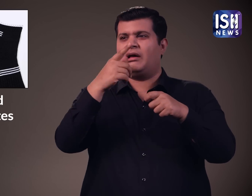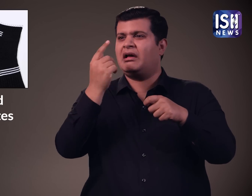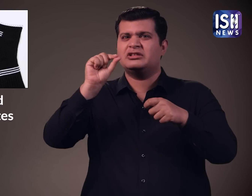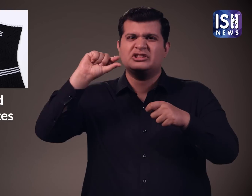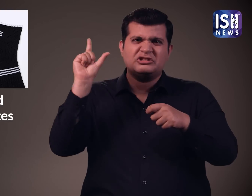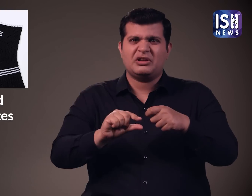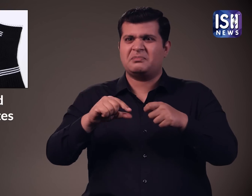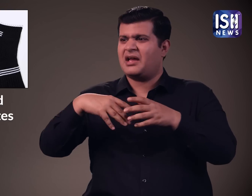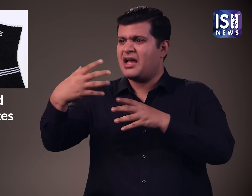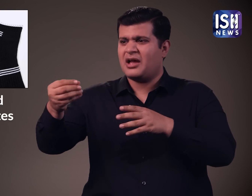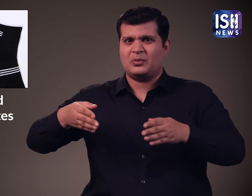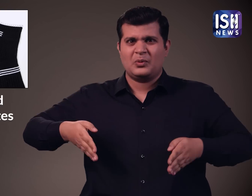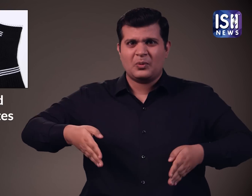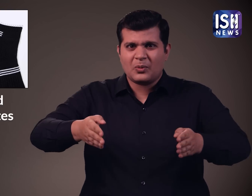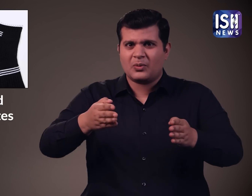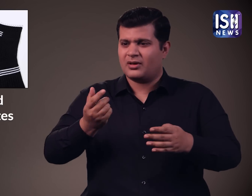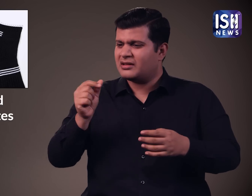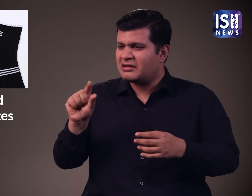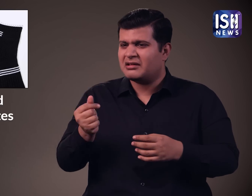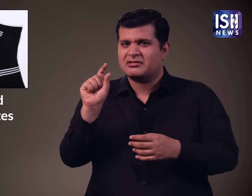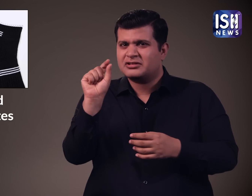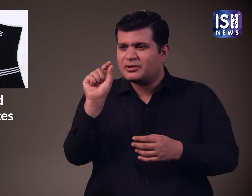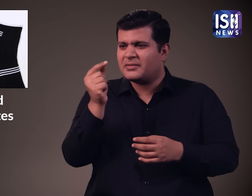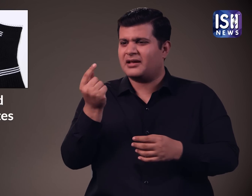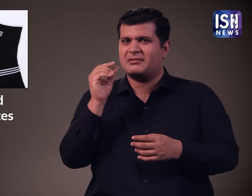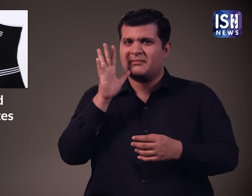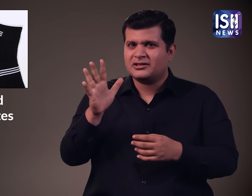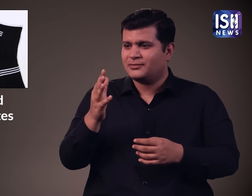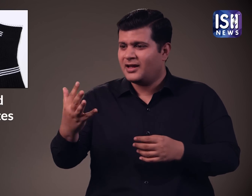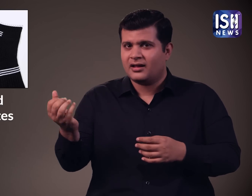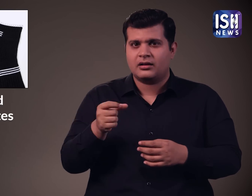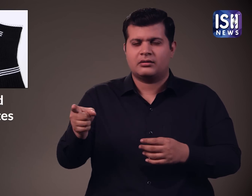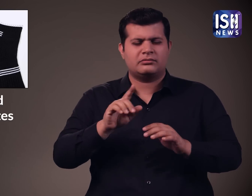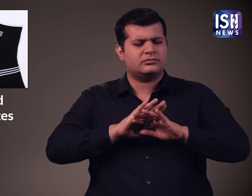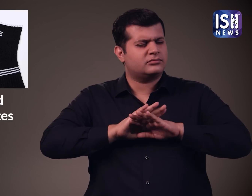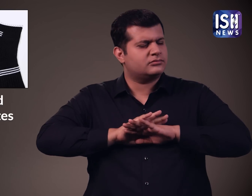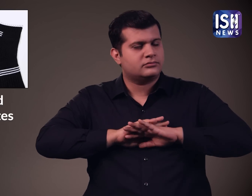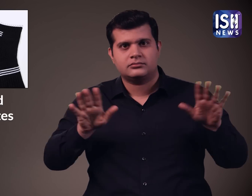Also don't wear low quality cheap socks.